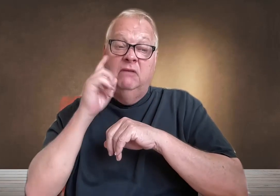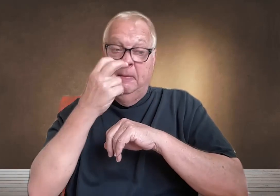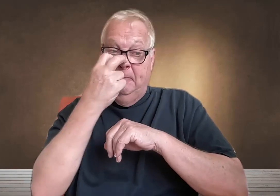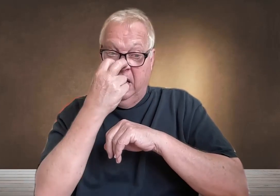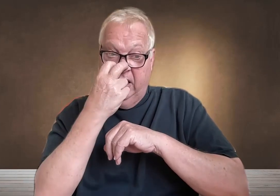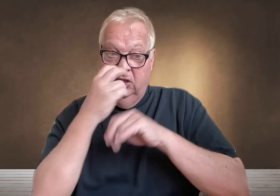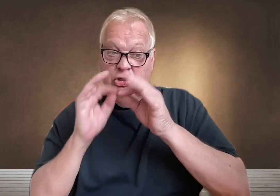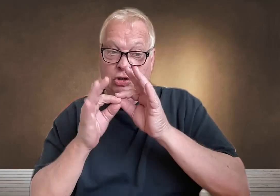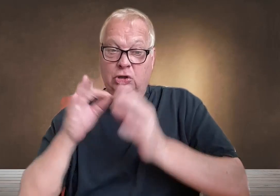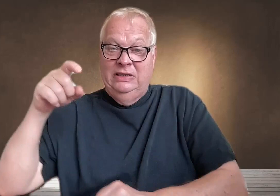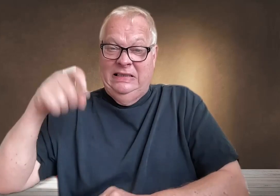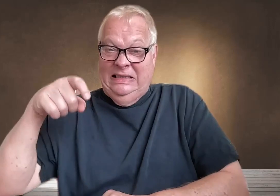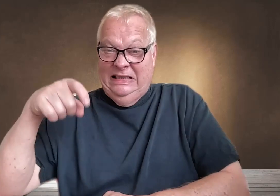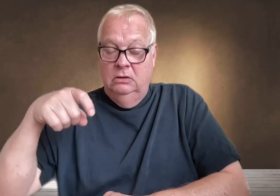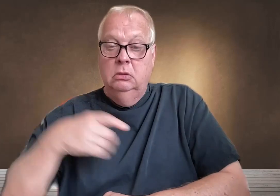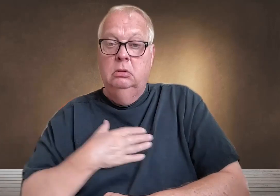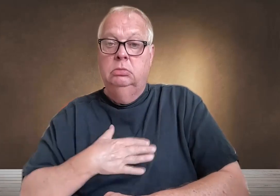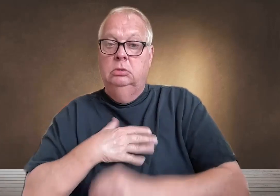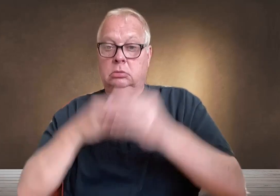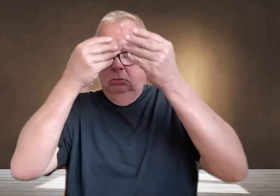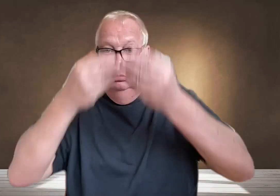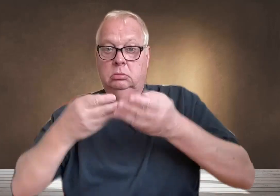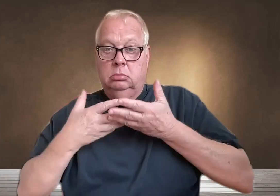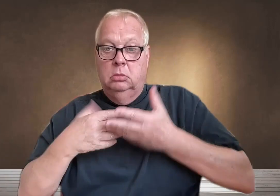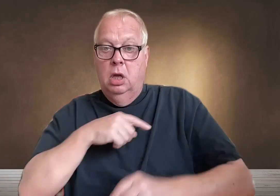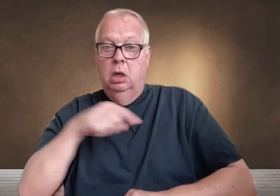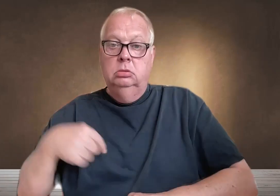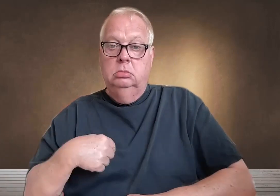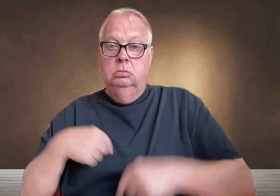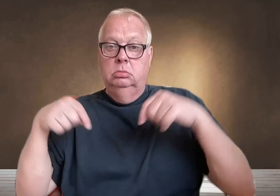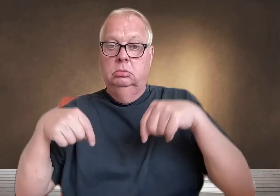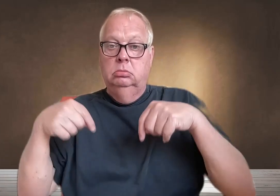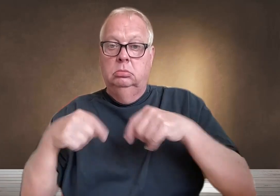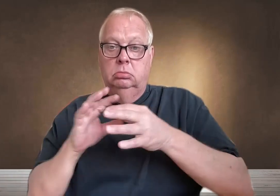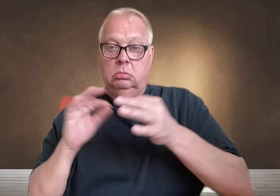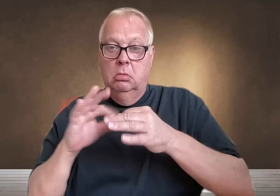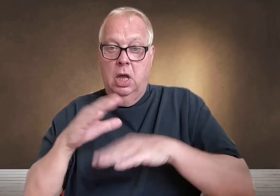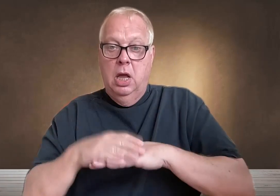but if you need a DeafBlind interpreter, please let us know ahead of time.